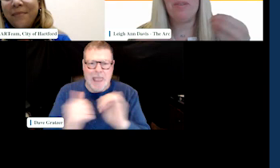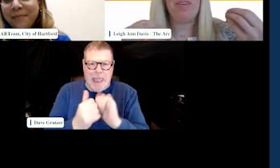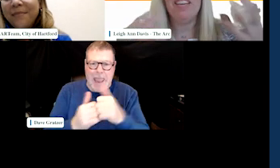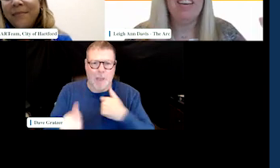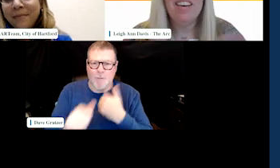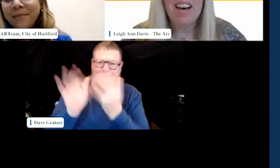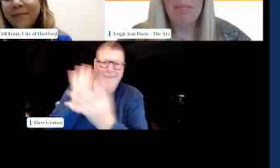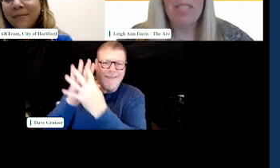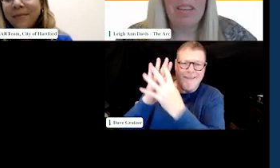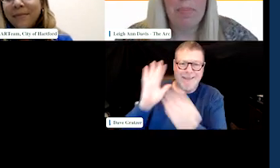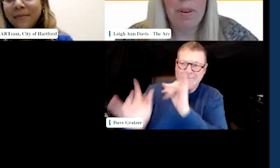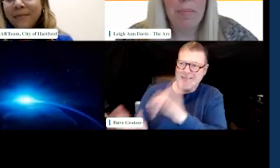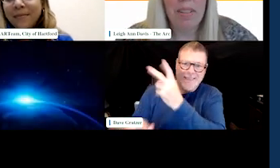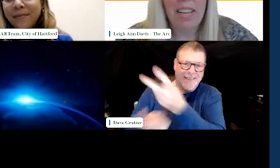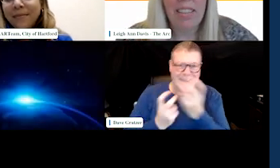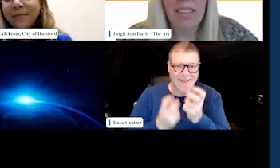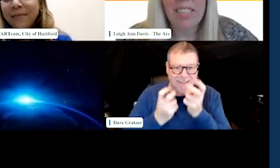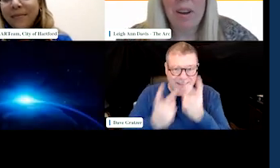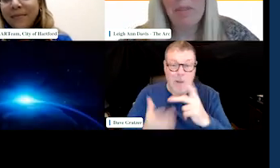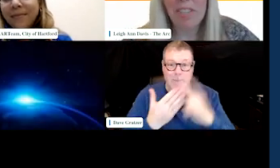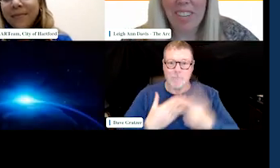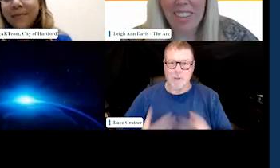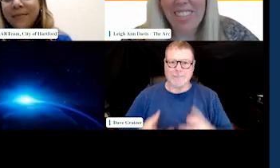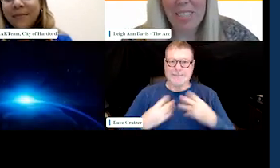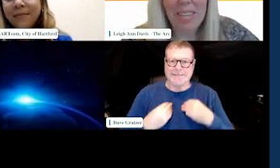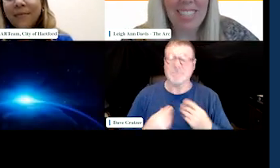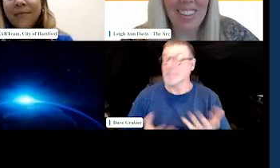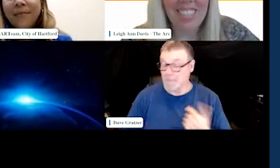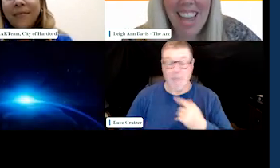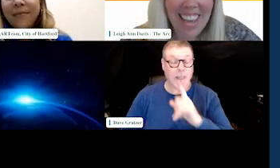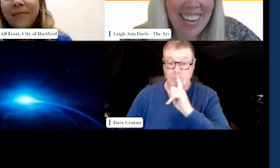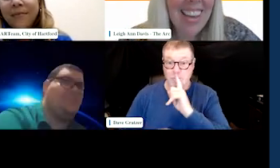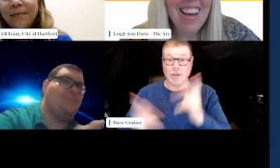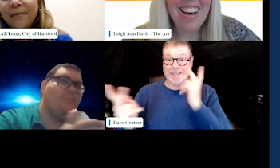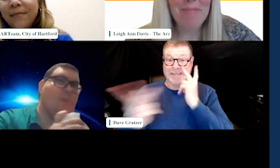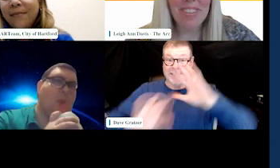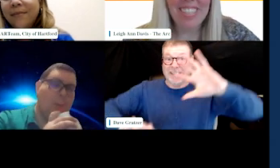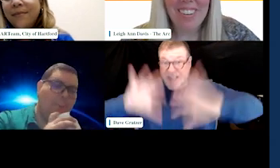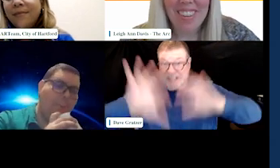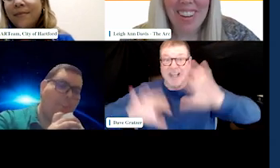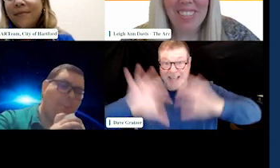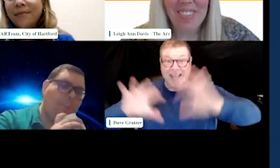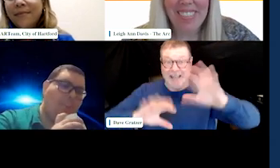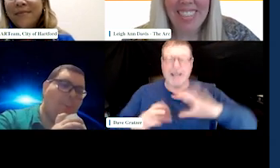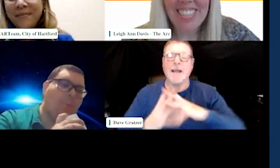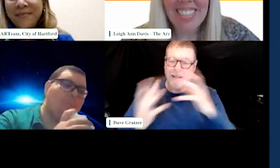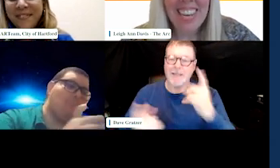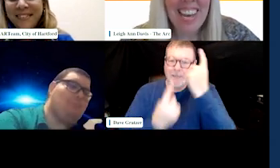How can we take a program on like this? So I'm sure, just by seeing all the chat, there's a lot of thoughts around this.